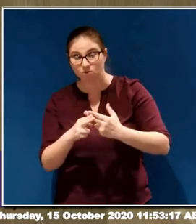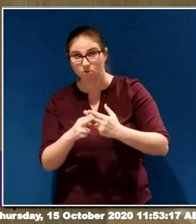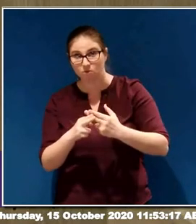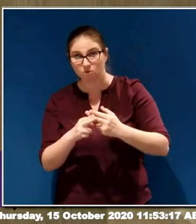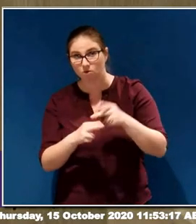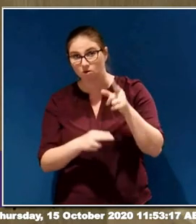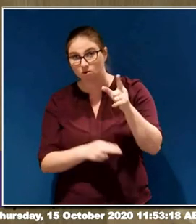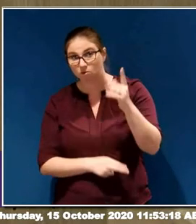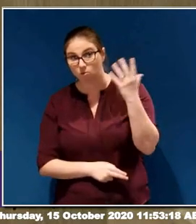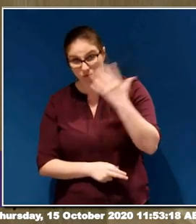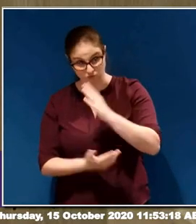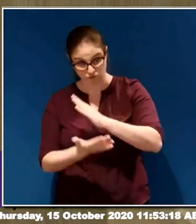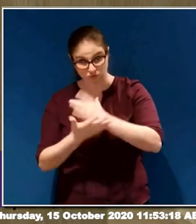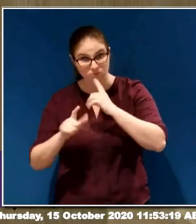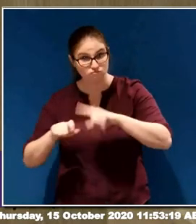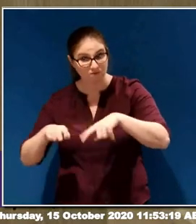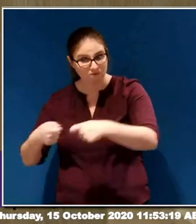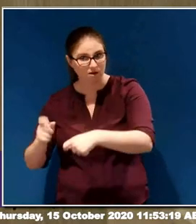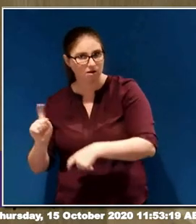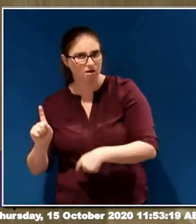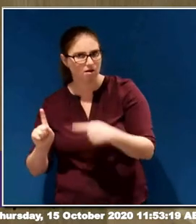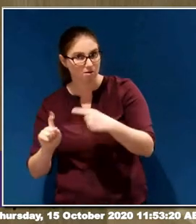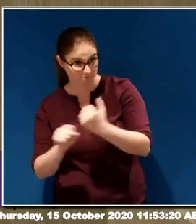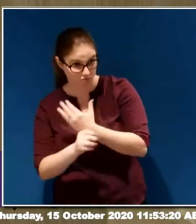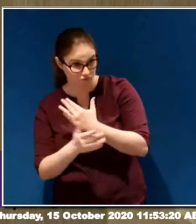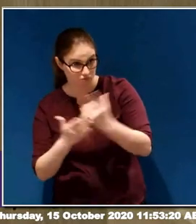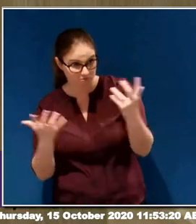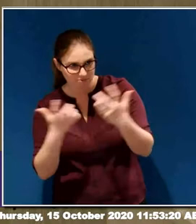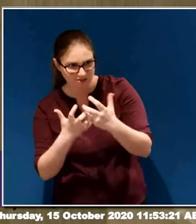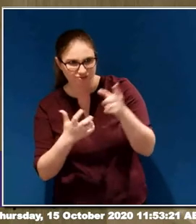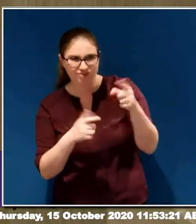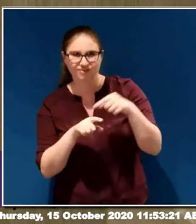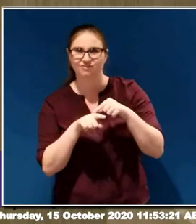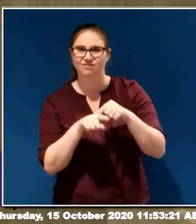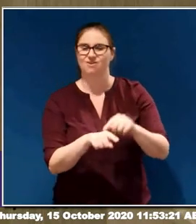in the education adjustment profile.